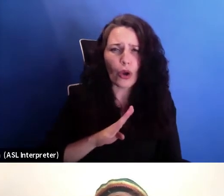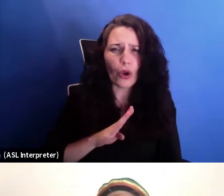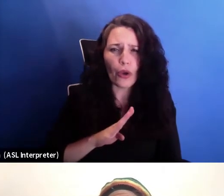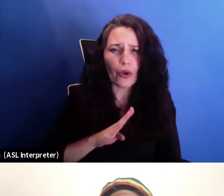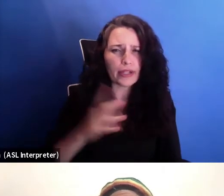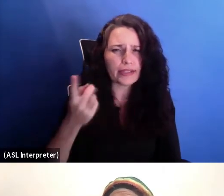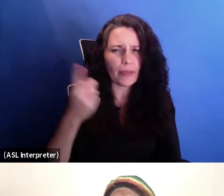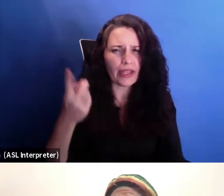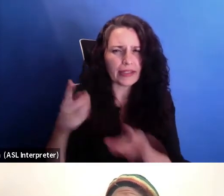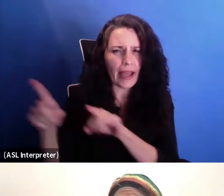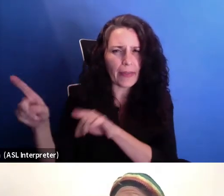Yeah.